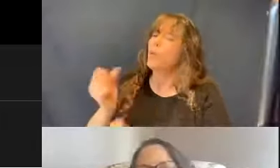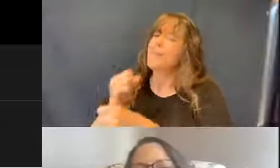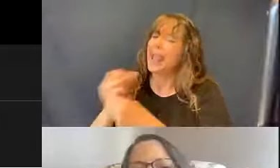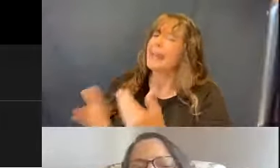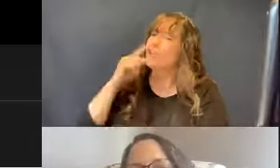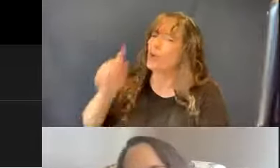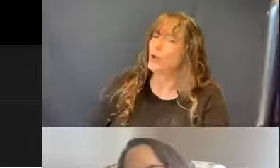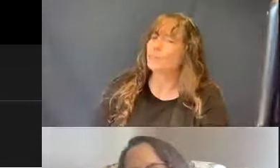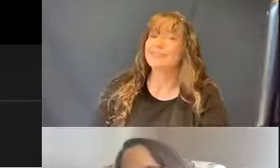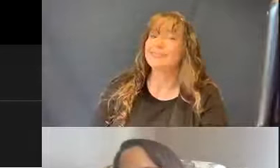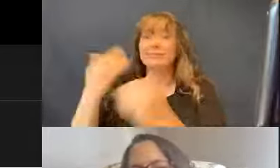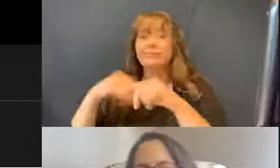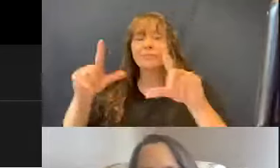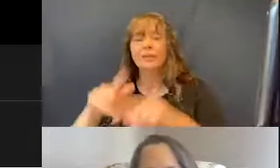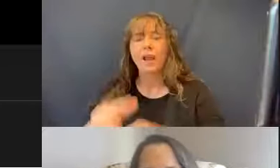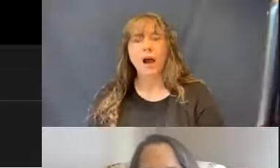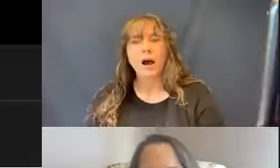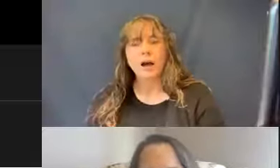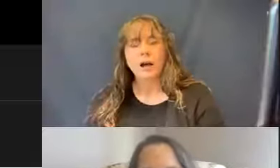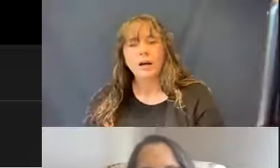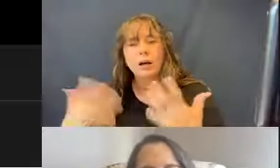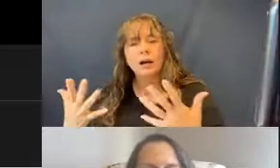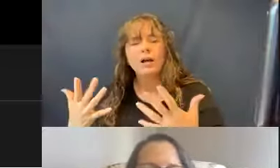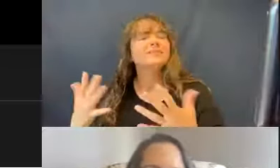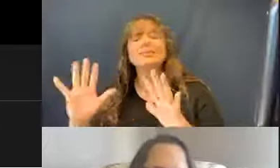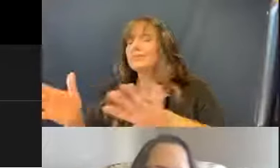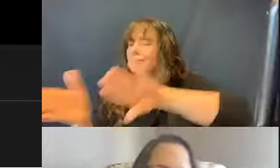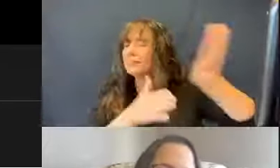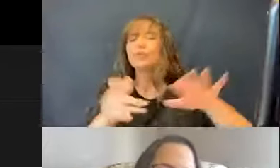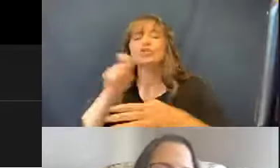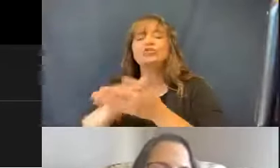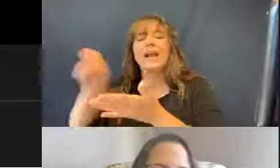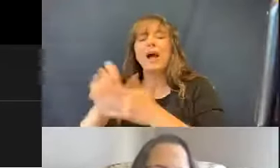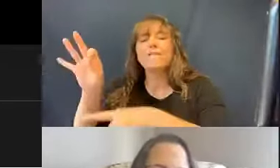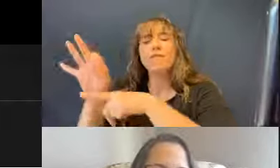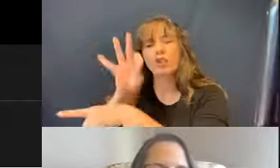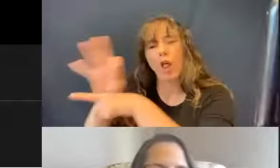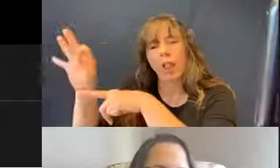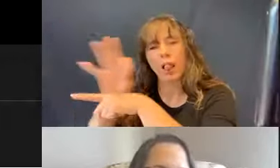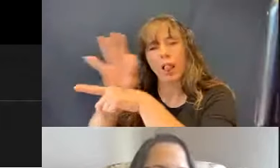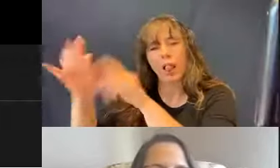Why don't we write functional example, which is you're focusing on the task that the student